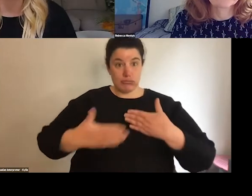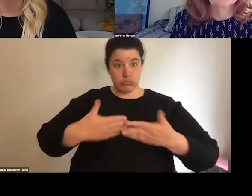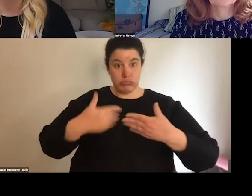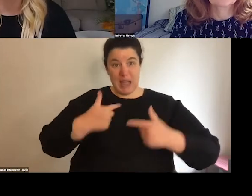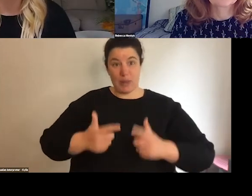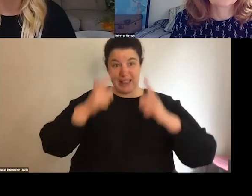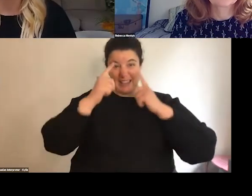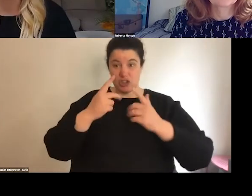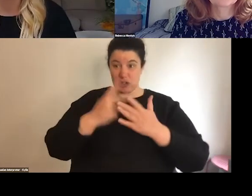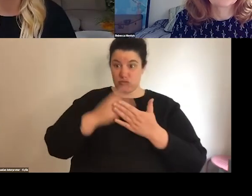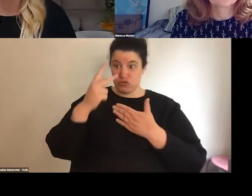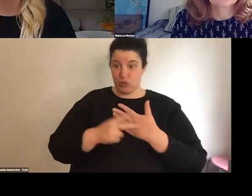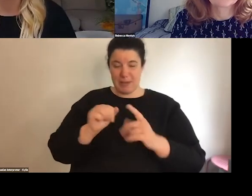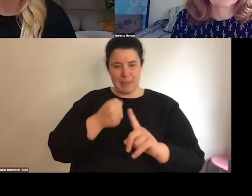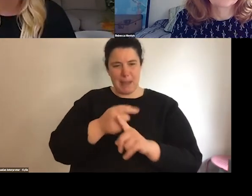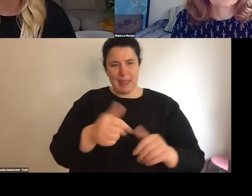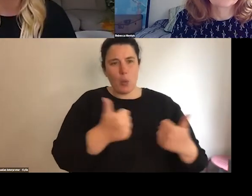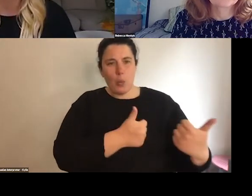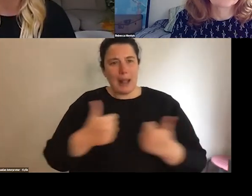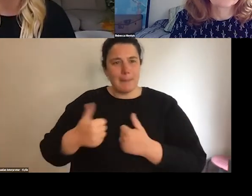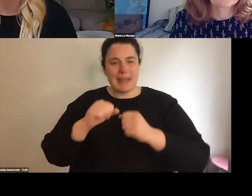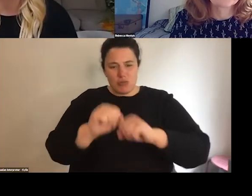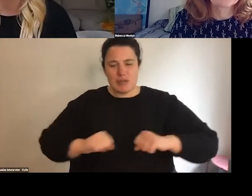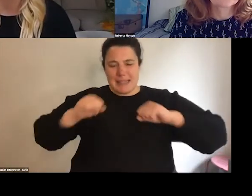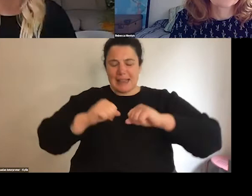on people's wellbeing and resilience and building trust within a group,